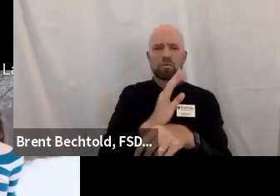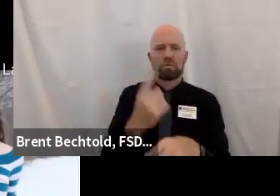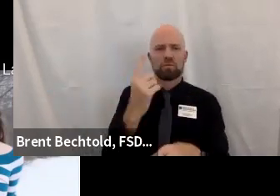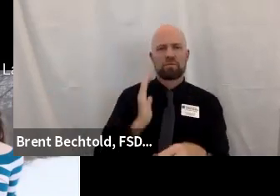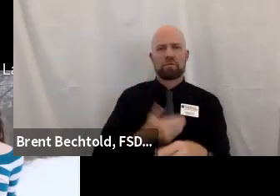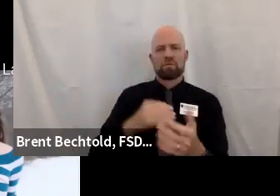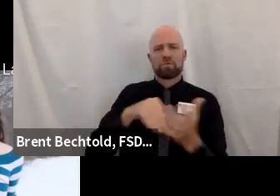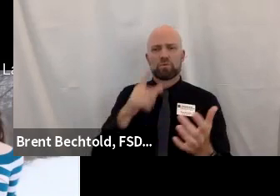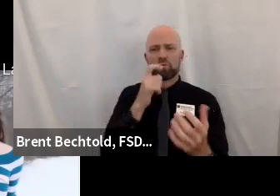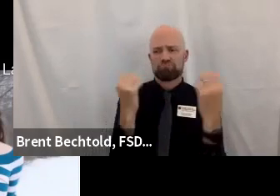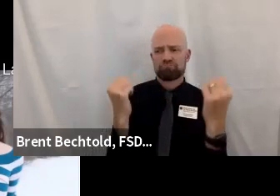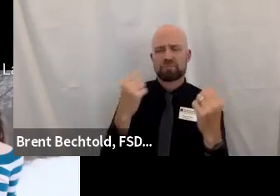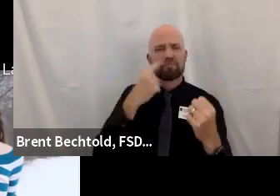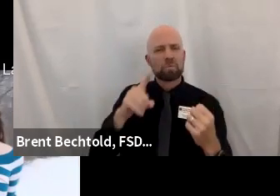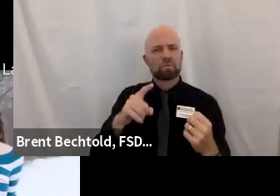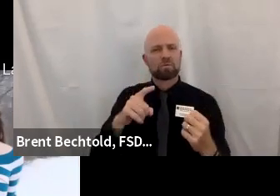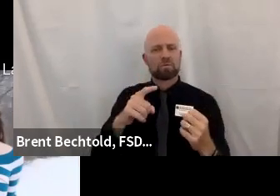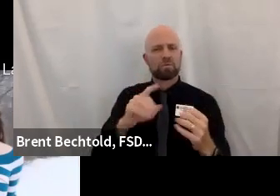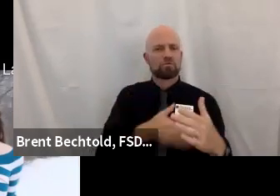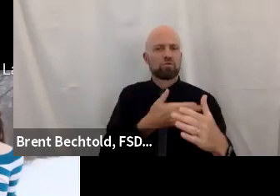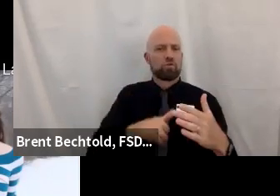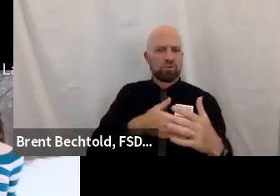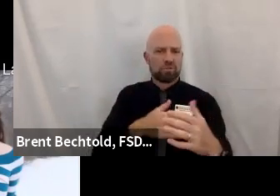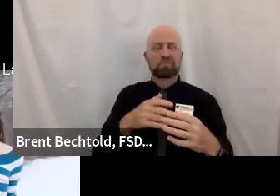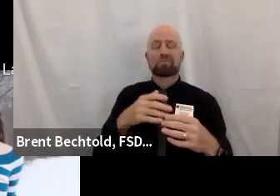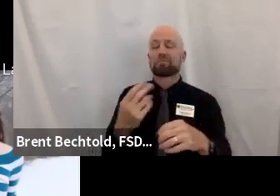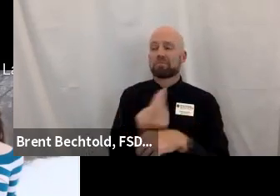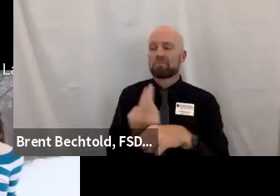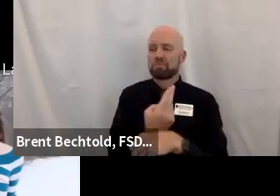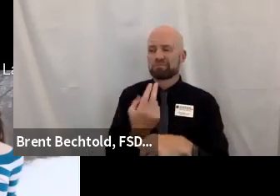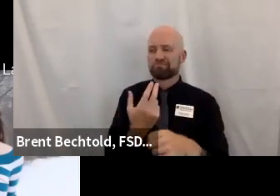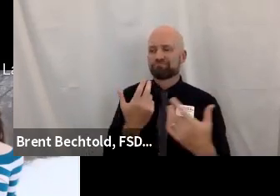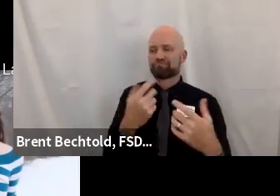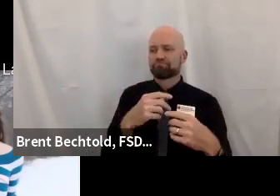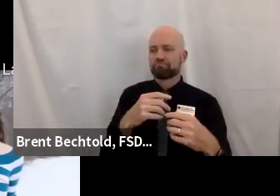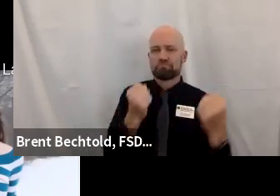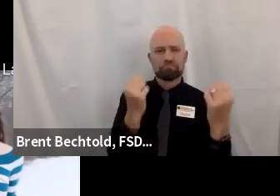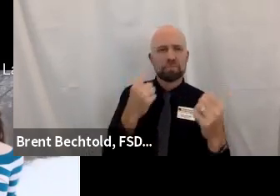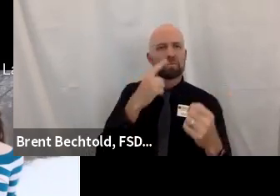but briefly, the first video I want to show you is one of our students signing a song and...